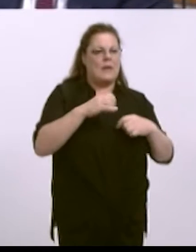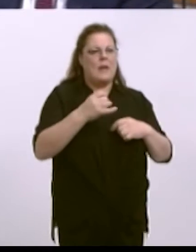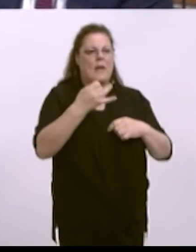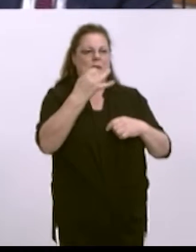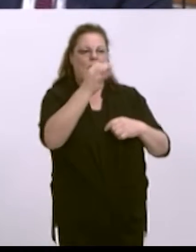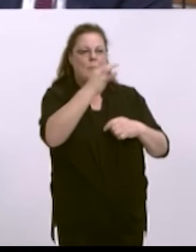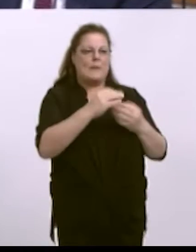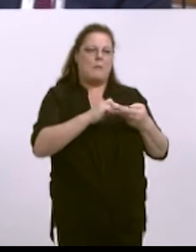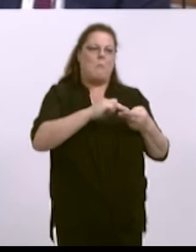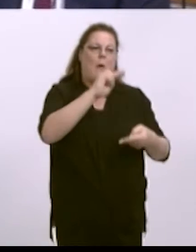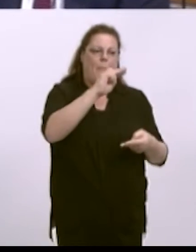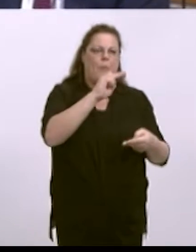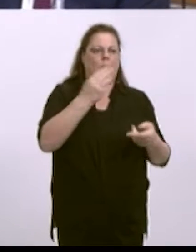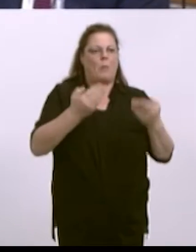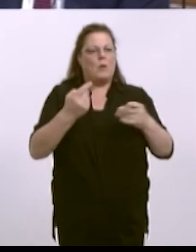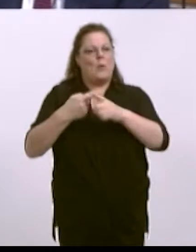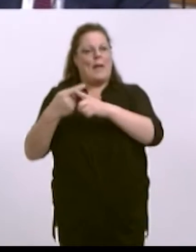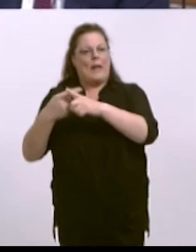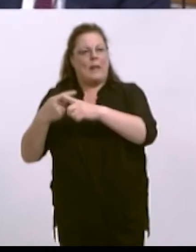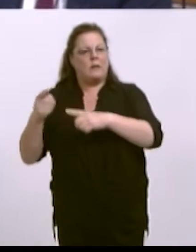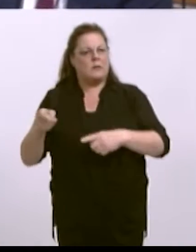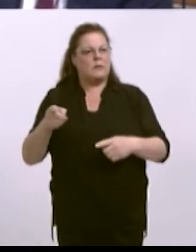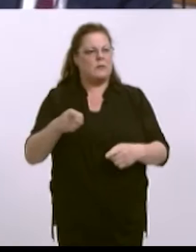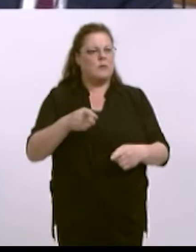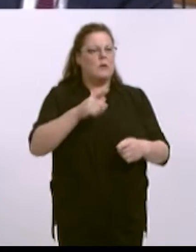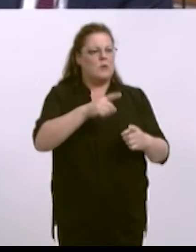You cannot raid social services budgets in order to pay for health; the two of them run